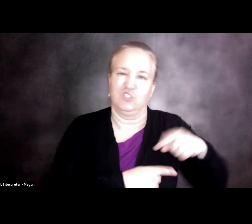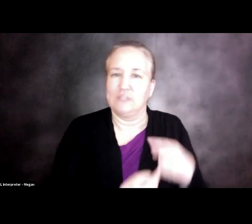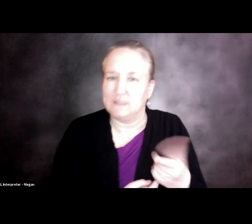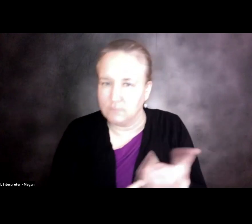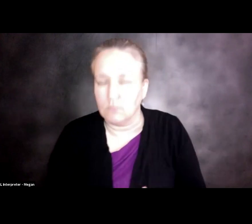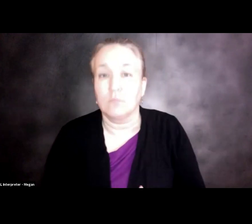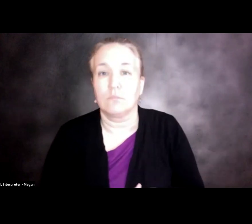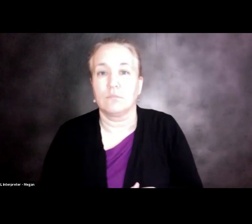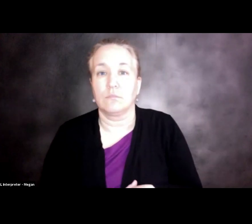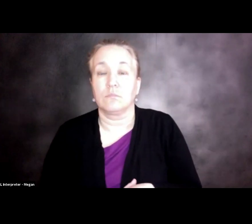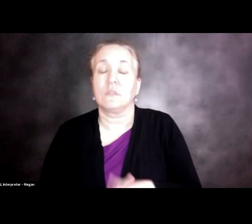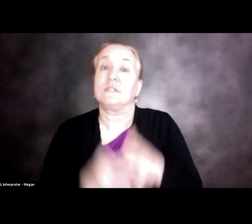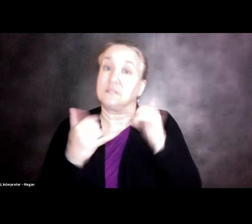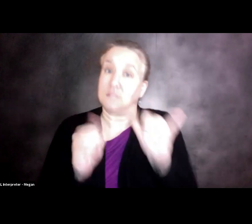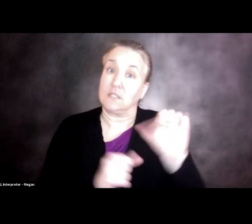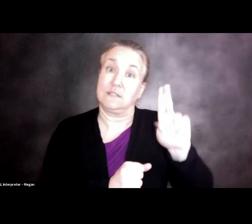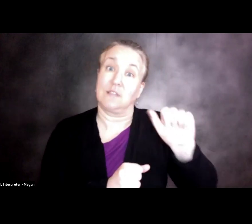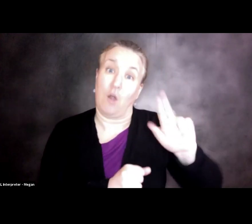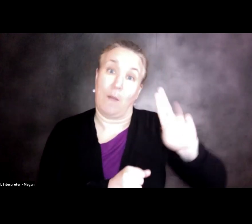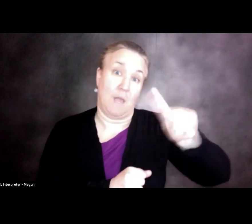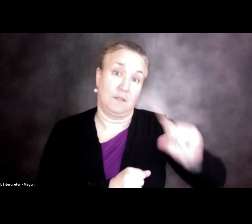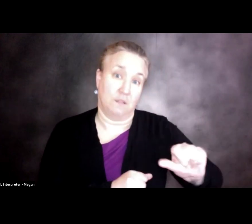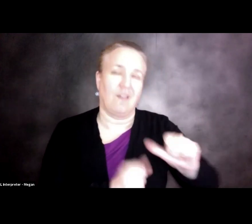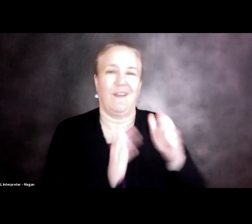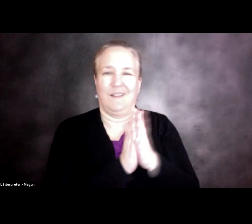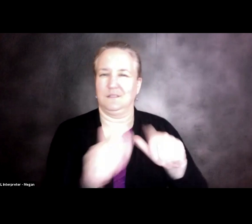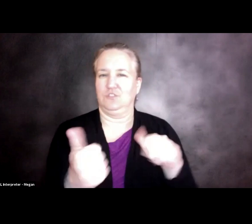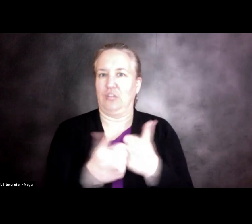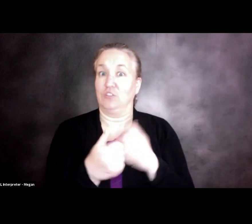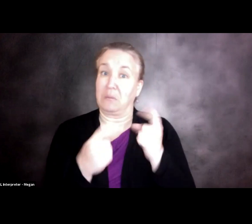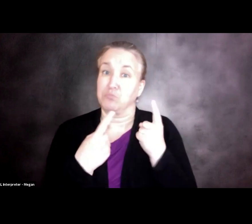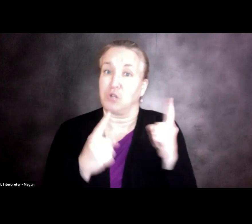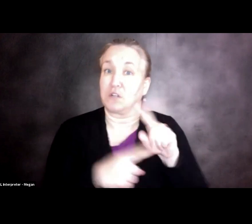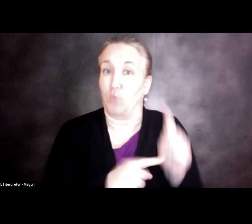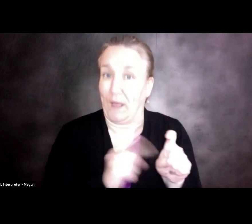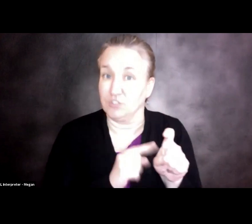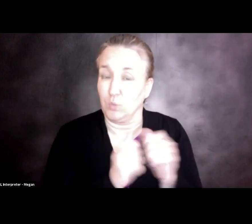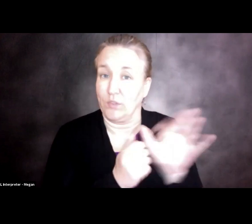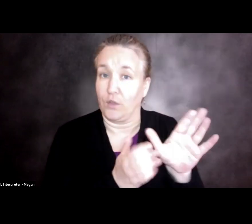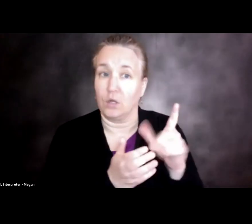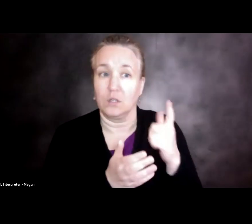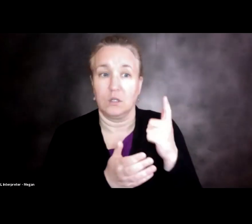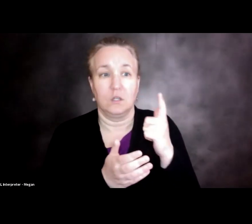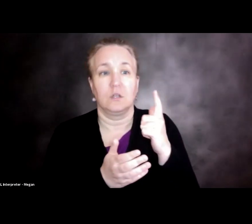That said, Sarah Maza also asked a very challenging and productive question in her recent HR